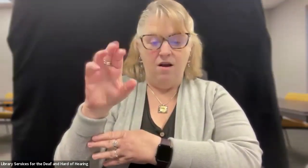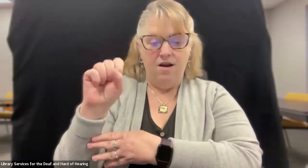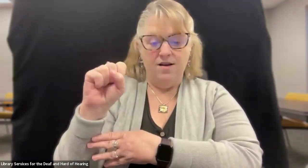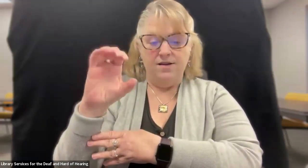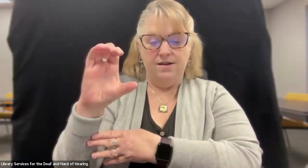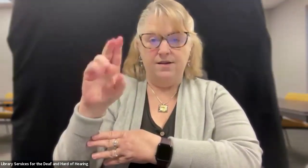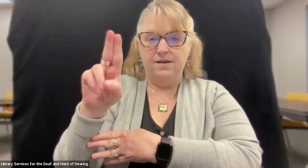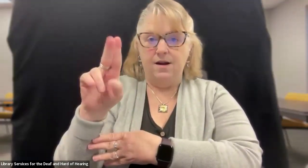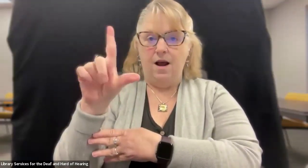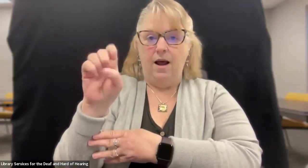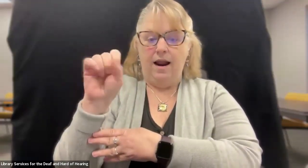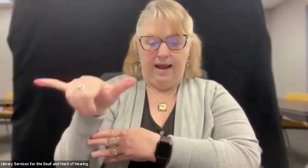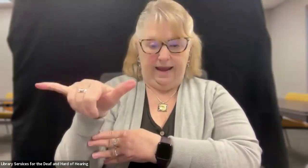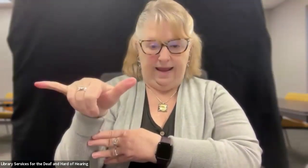And Char Sculley.